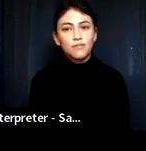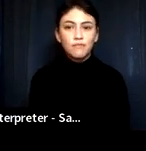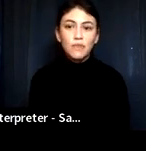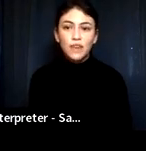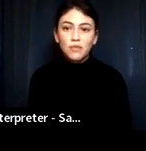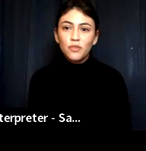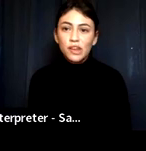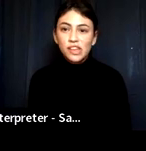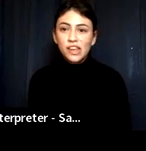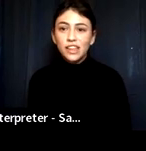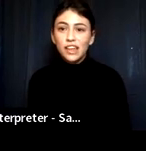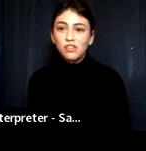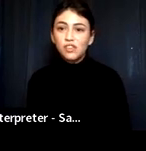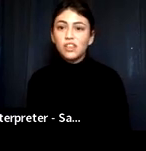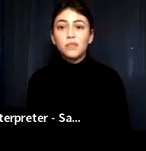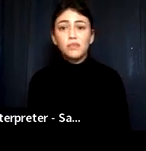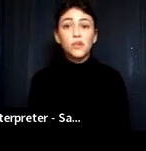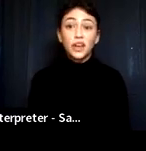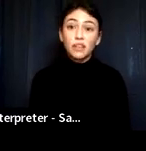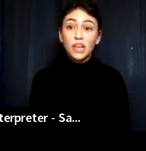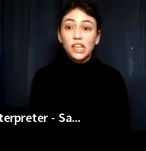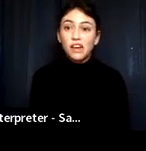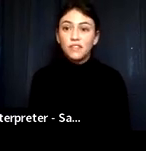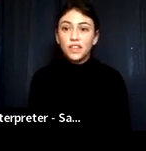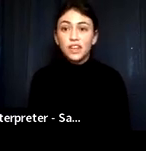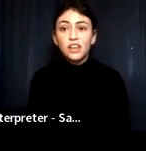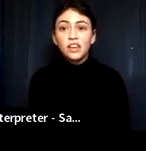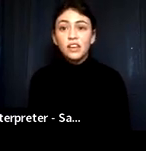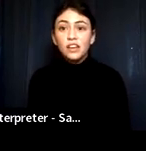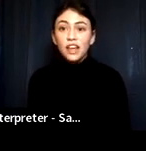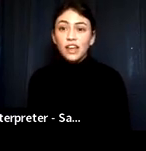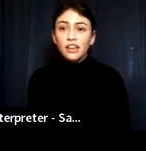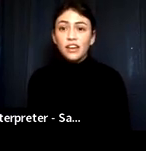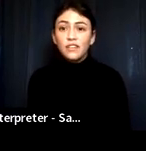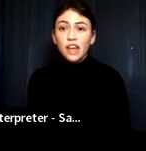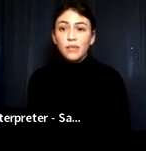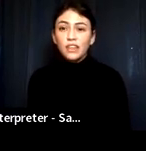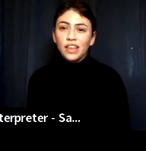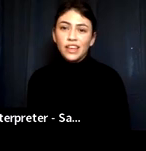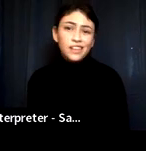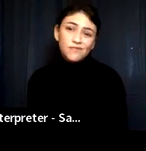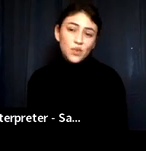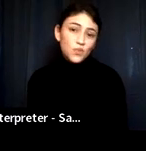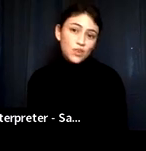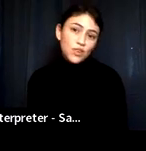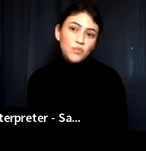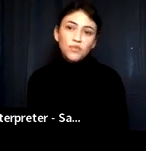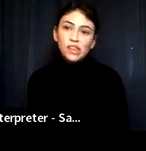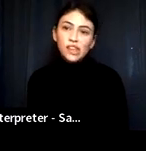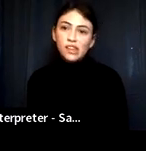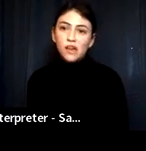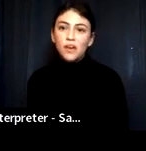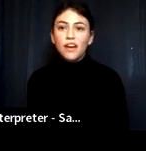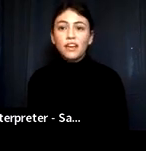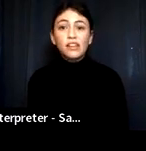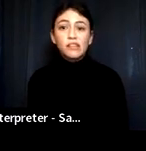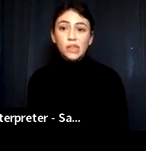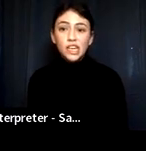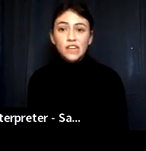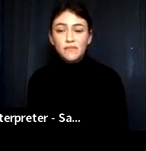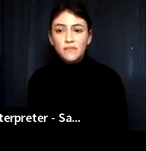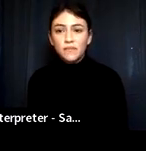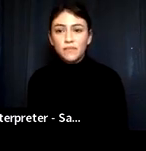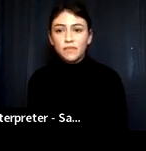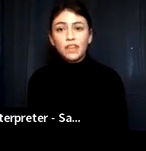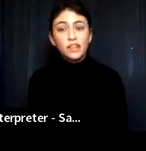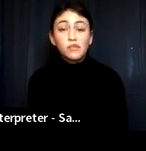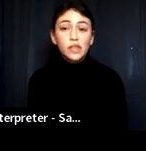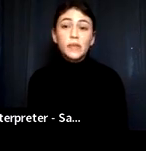of me running for President and the ASG club, and I was going to the meetings often, and it often happened that there were no improvements that I saw regarding accessibility.